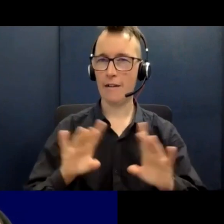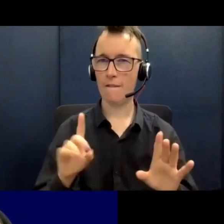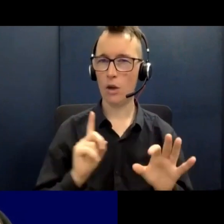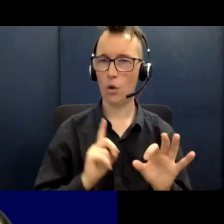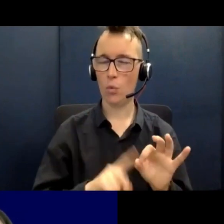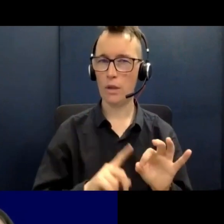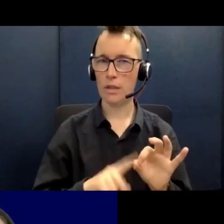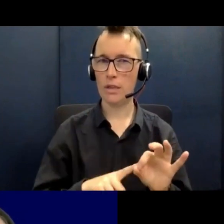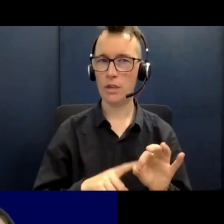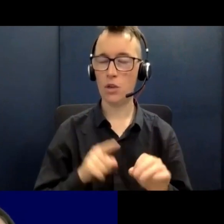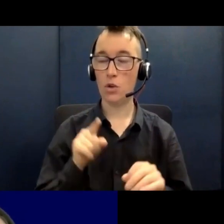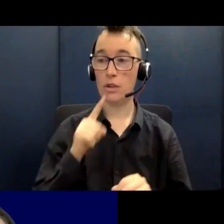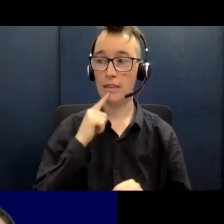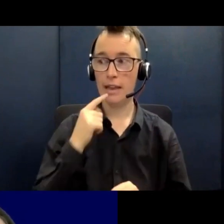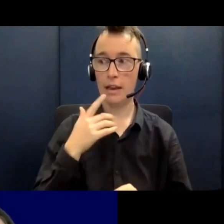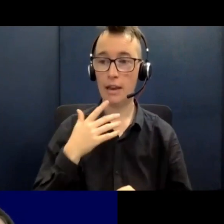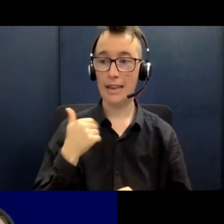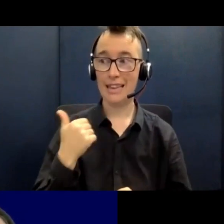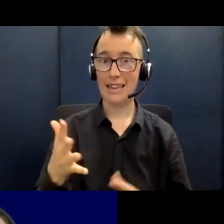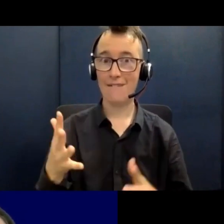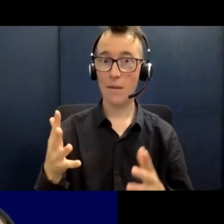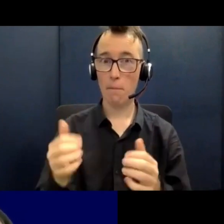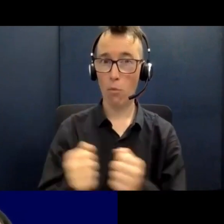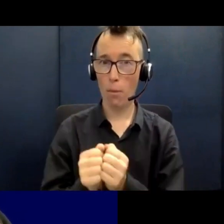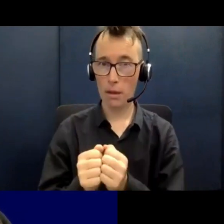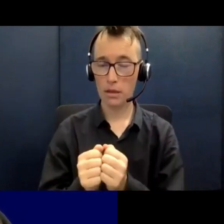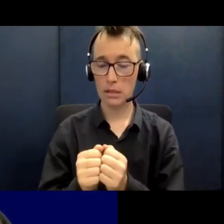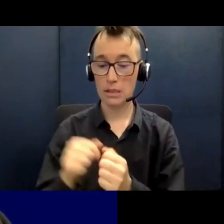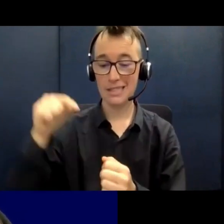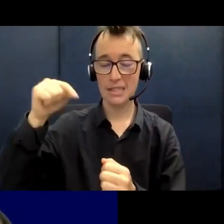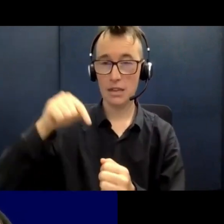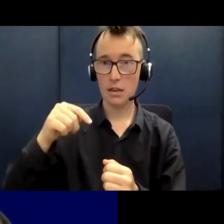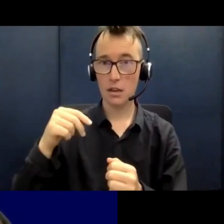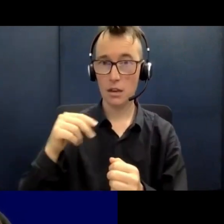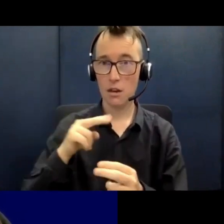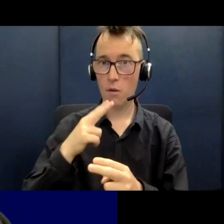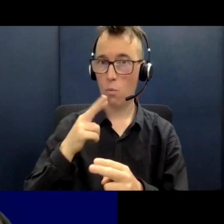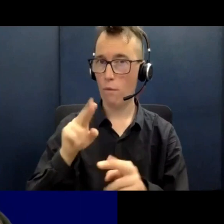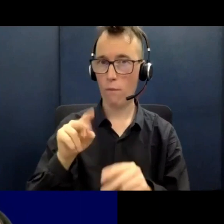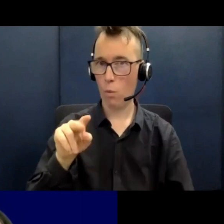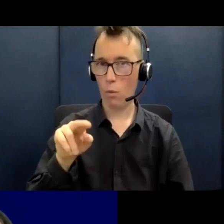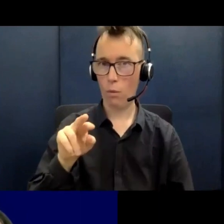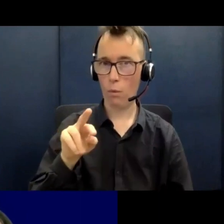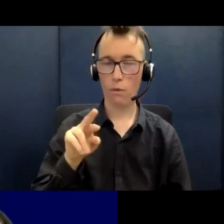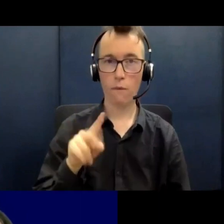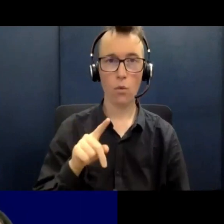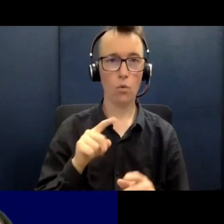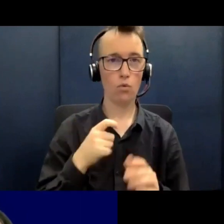appointments for rehabilitation or... I'm just